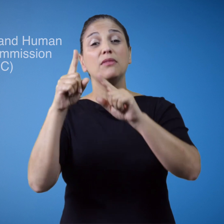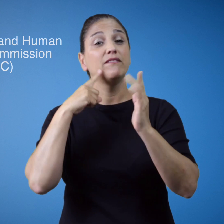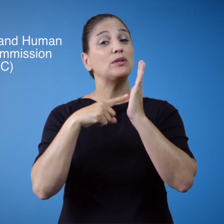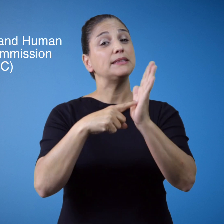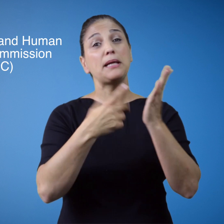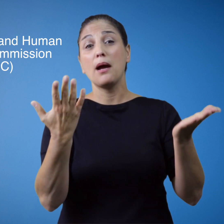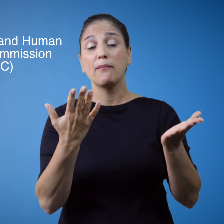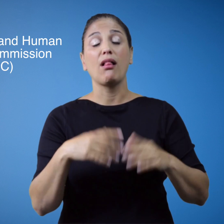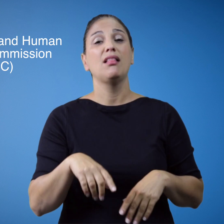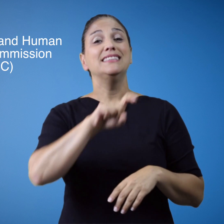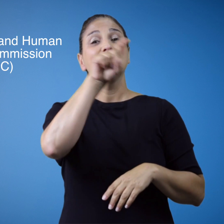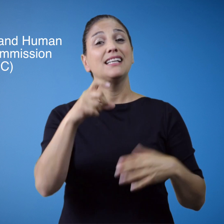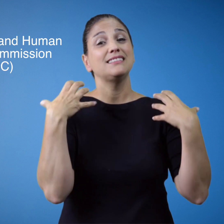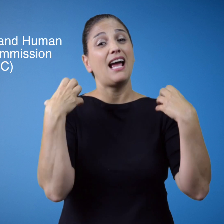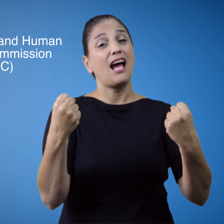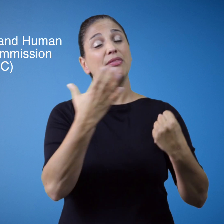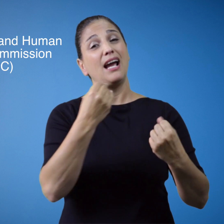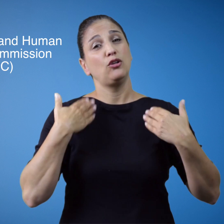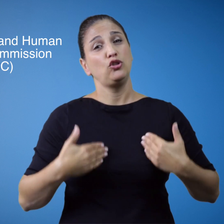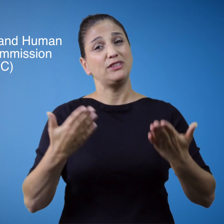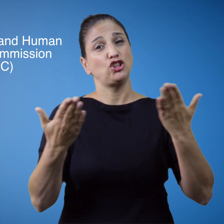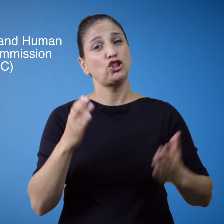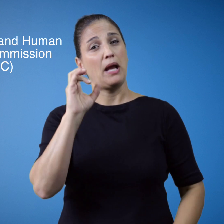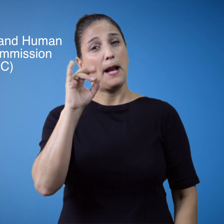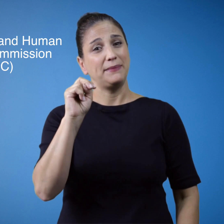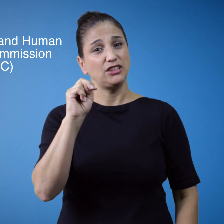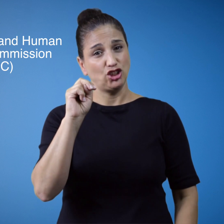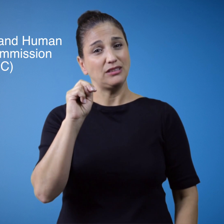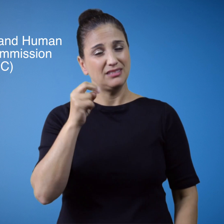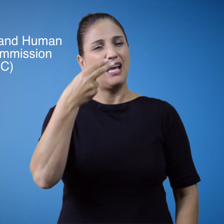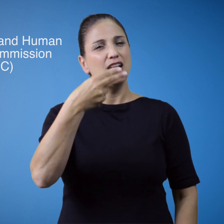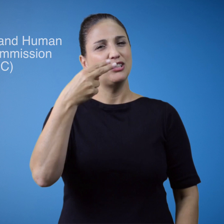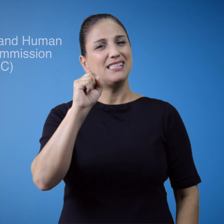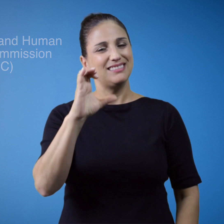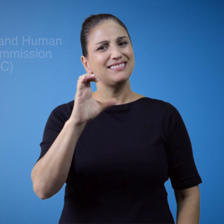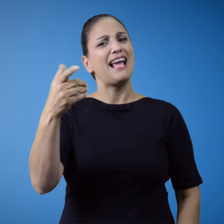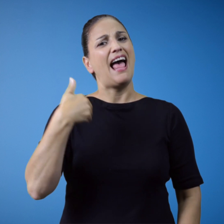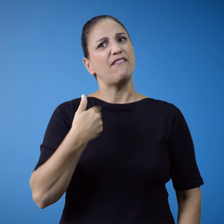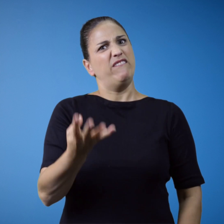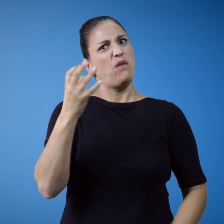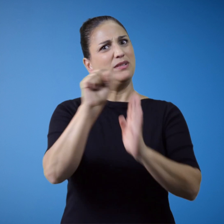There are a variety of agencies available to you, including the Texas Health and Human Services Commission, known as HHSC,